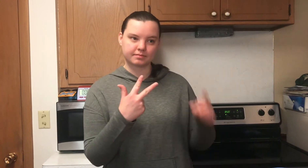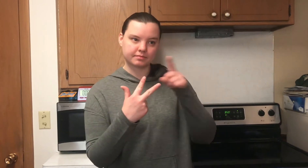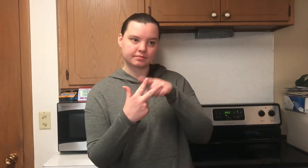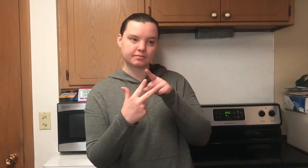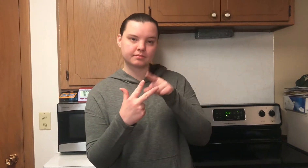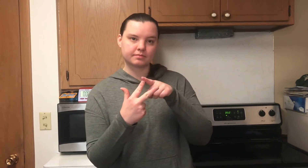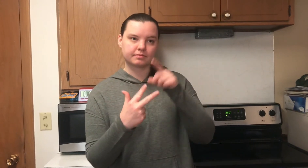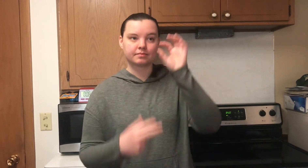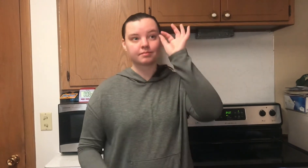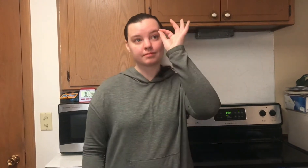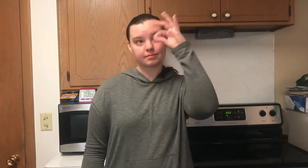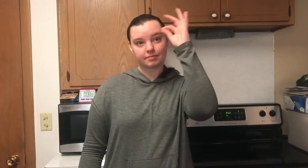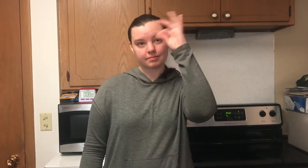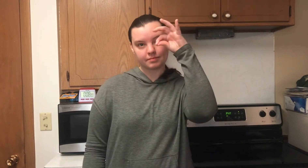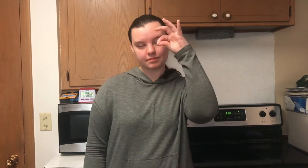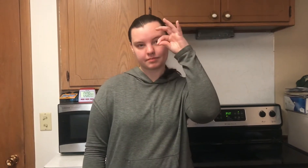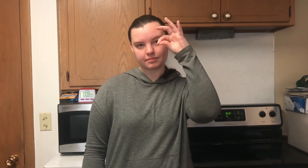pineapple,